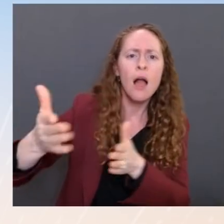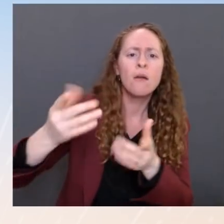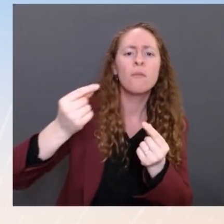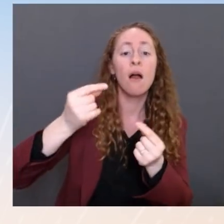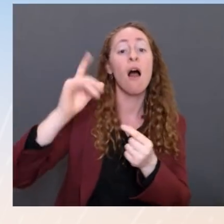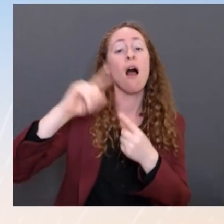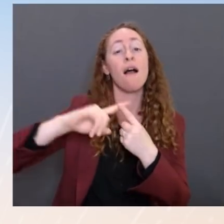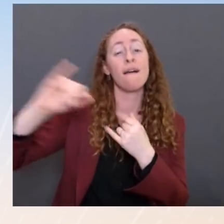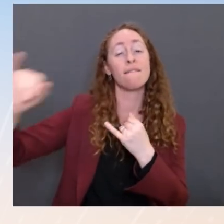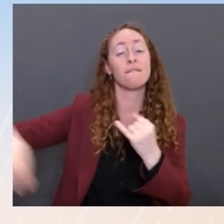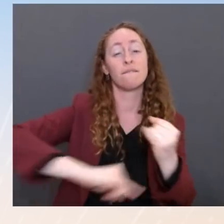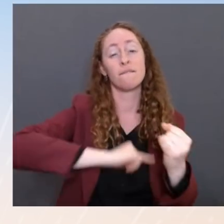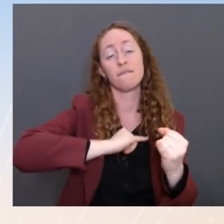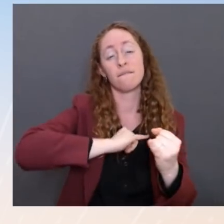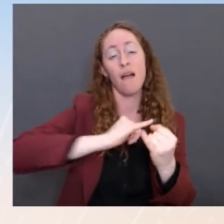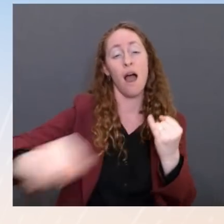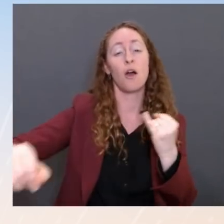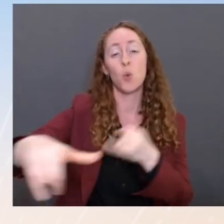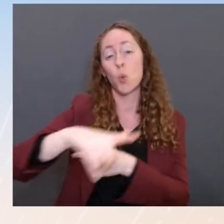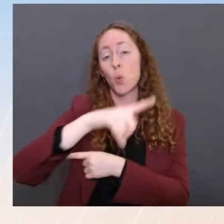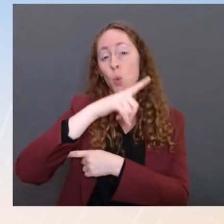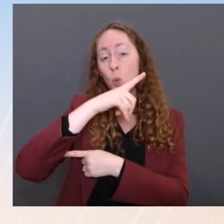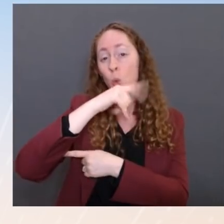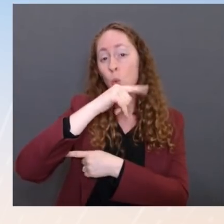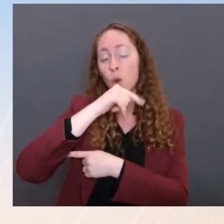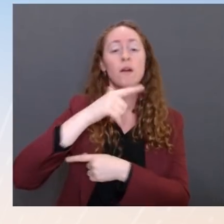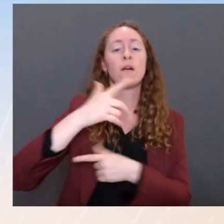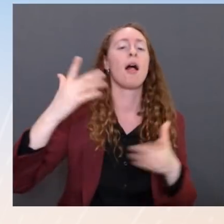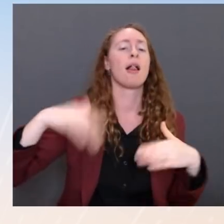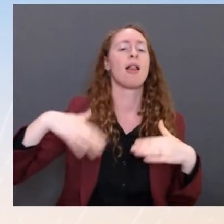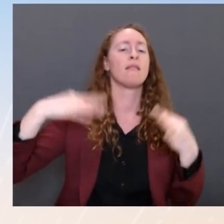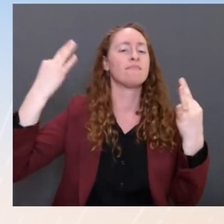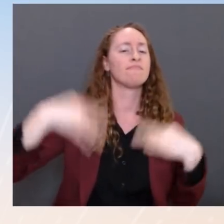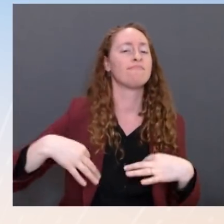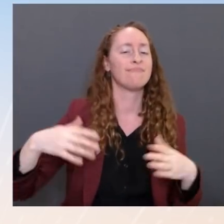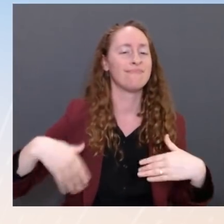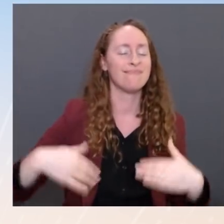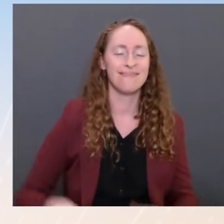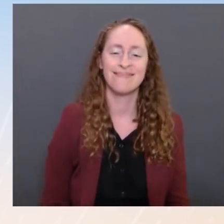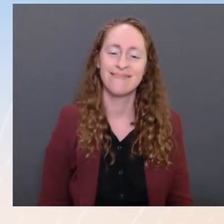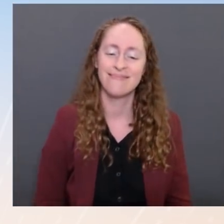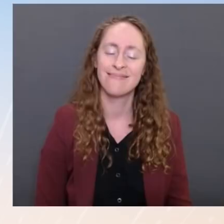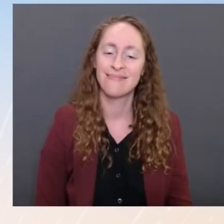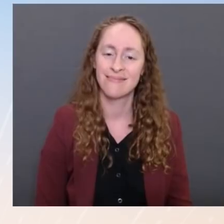We are certainly eager to host the summit, something that, you know,